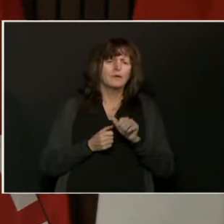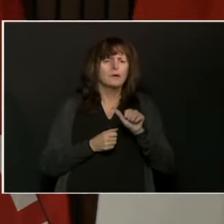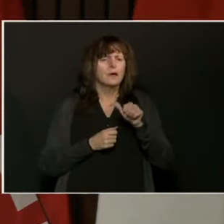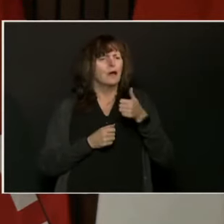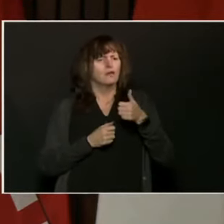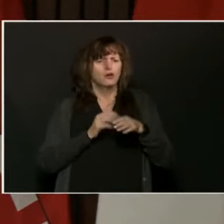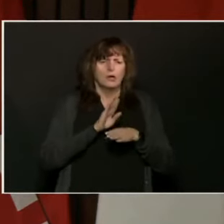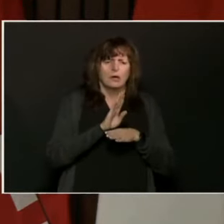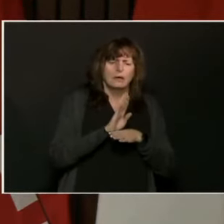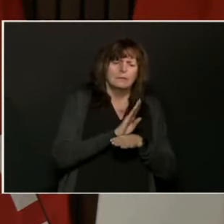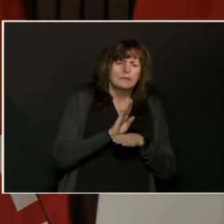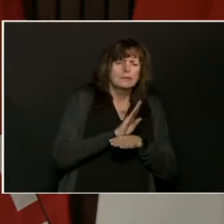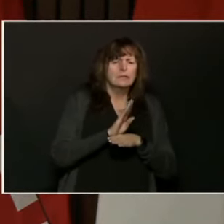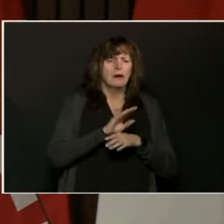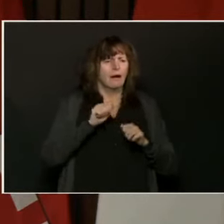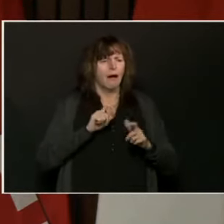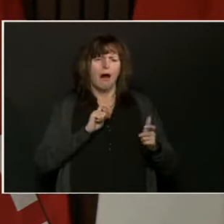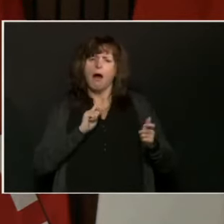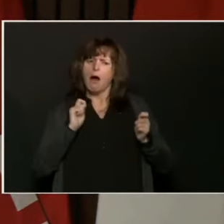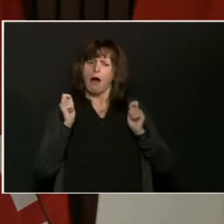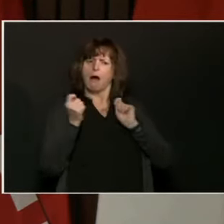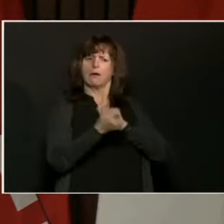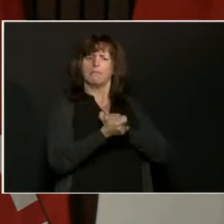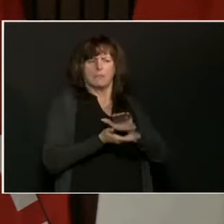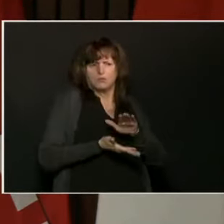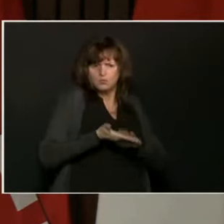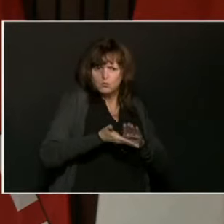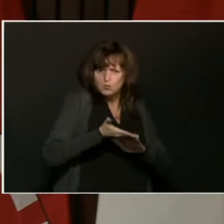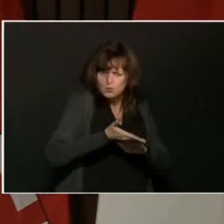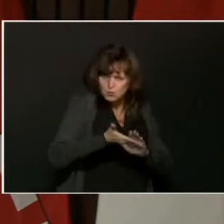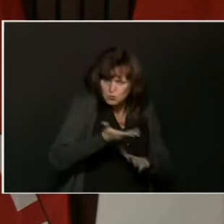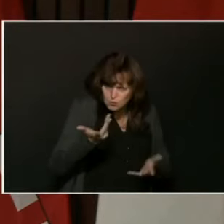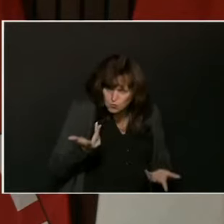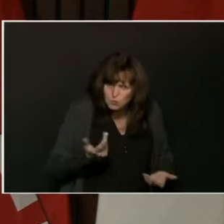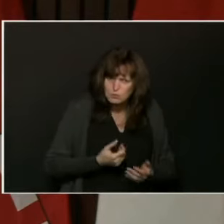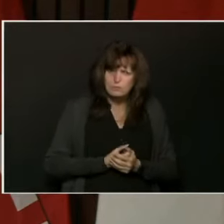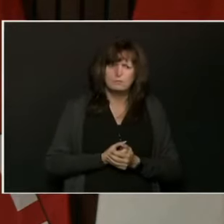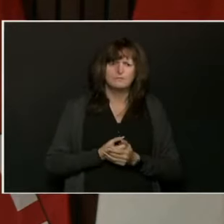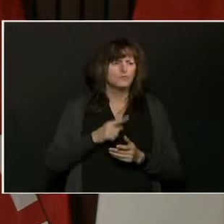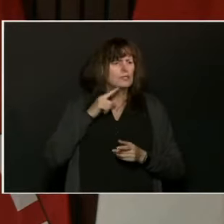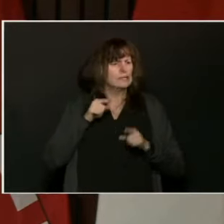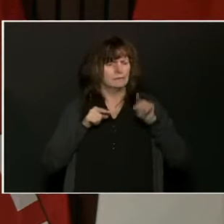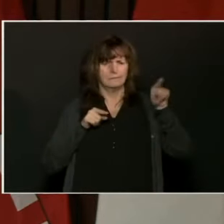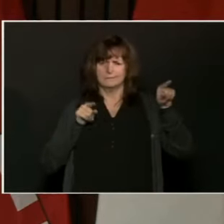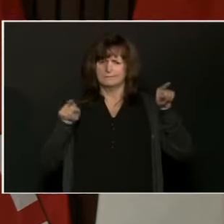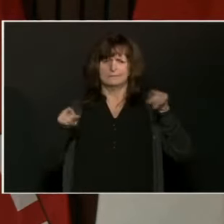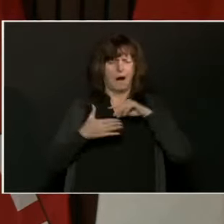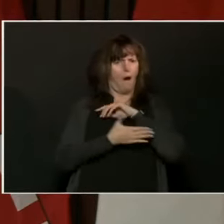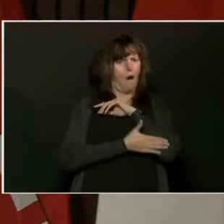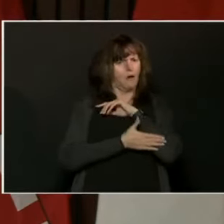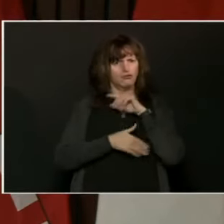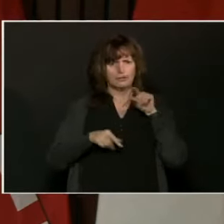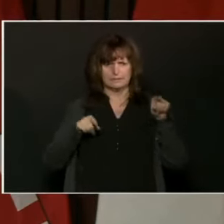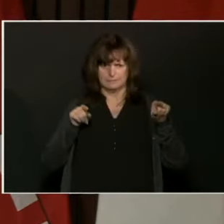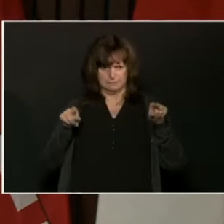RESTRICTIONS AND OPERATING FOR